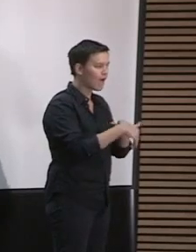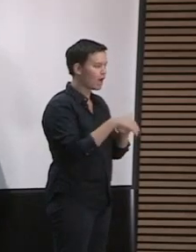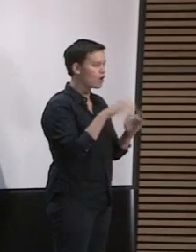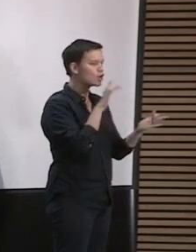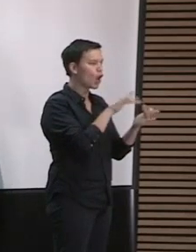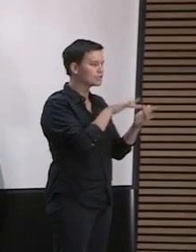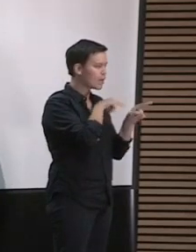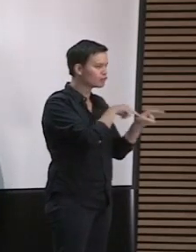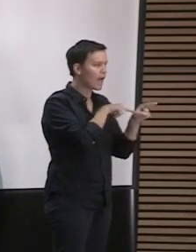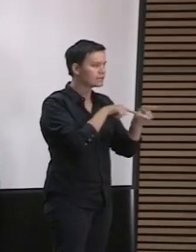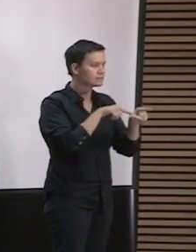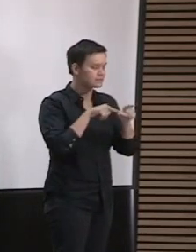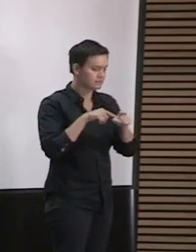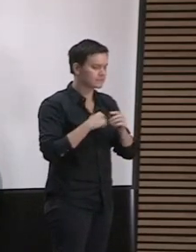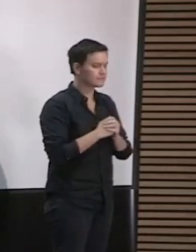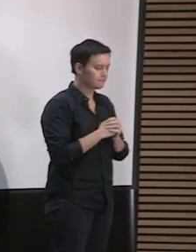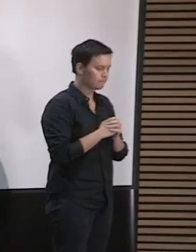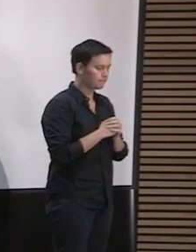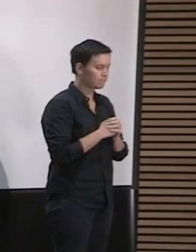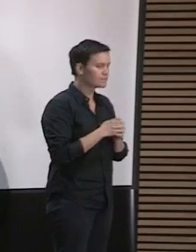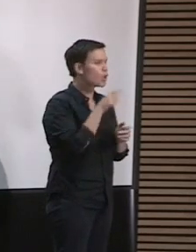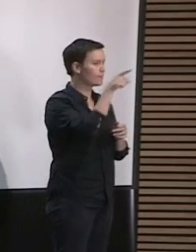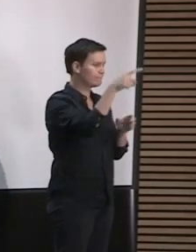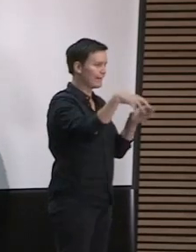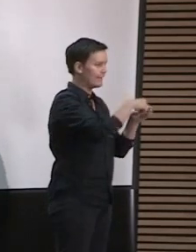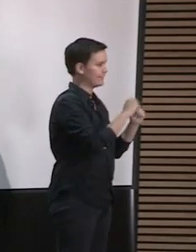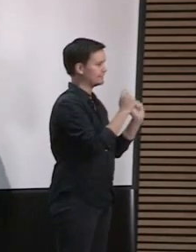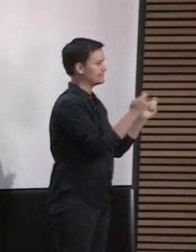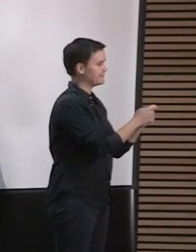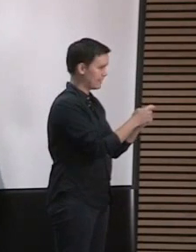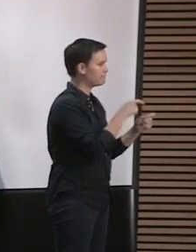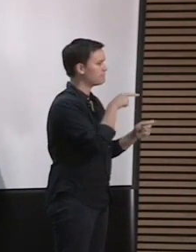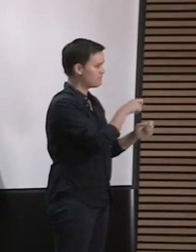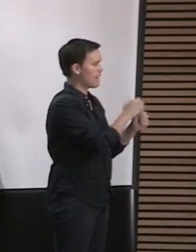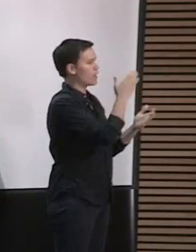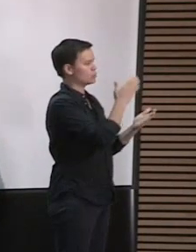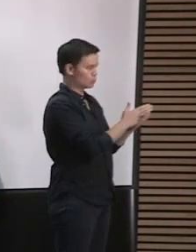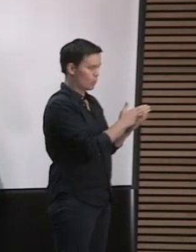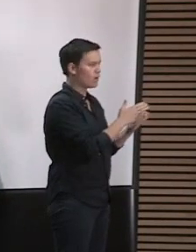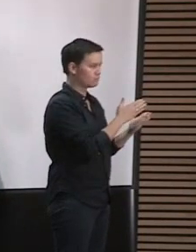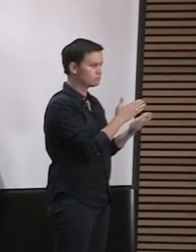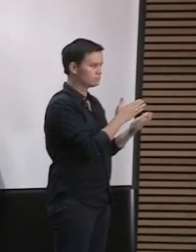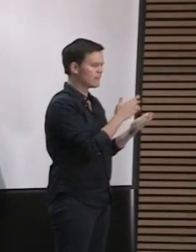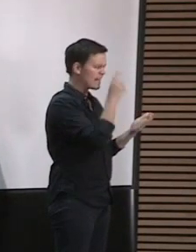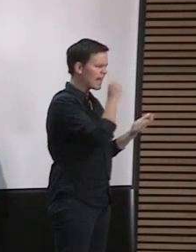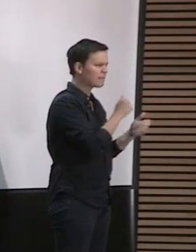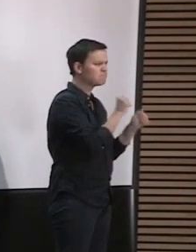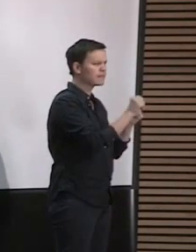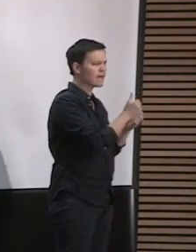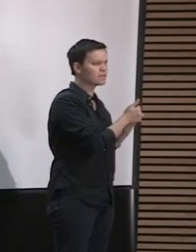work on improving the contract tracing system has proven its work in the past week and his